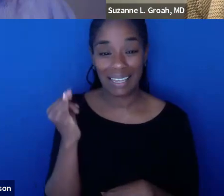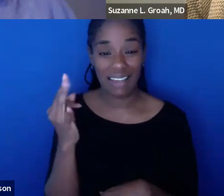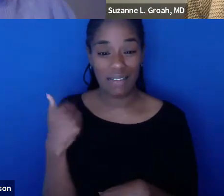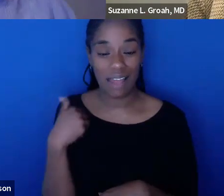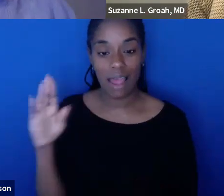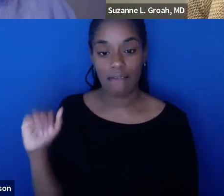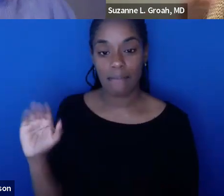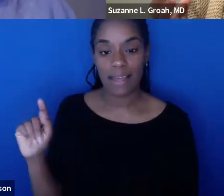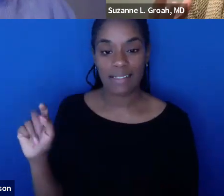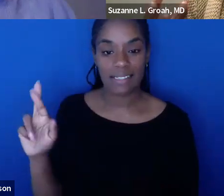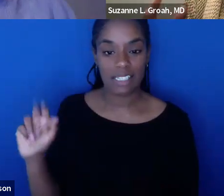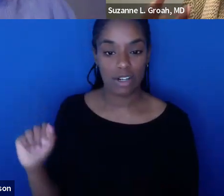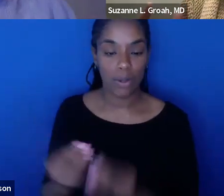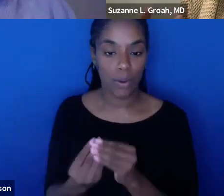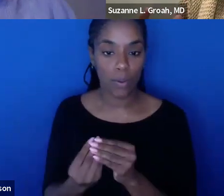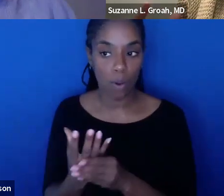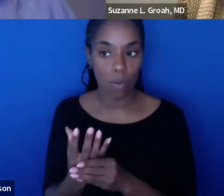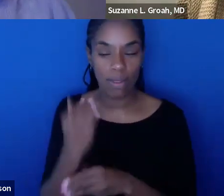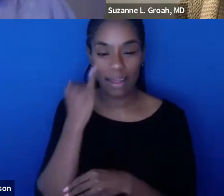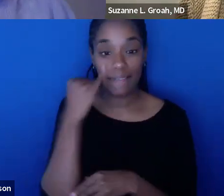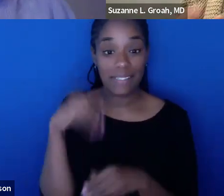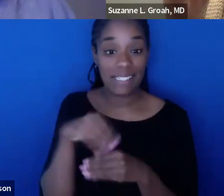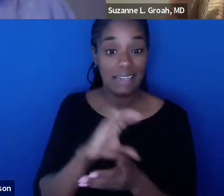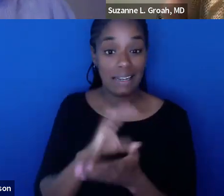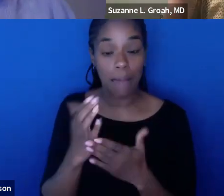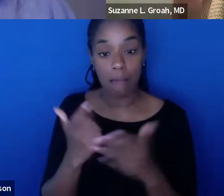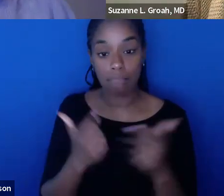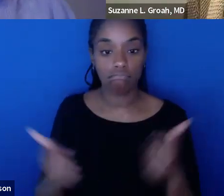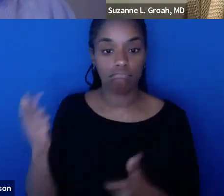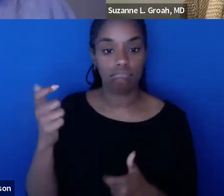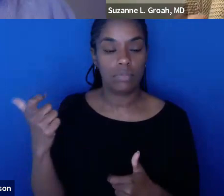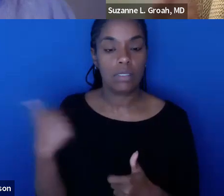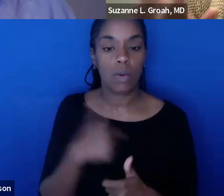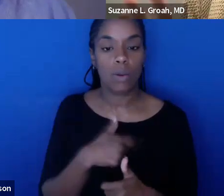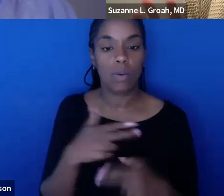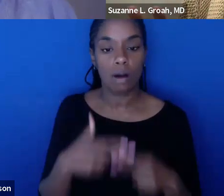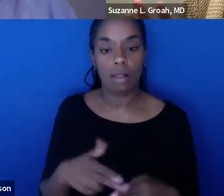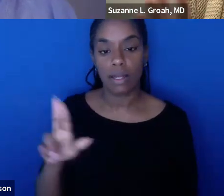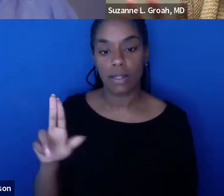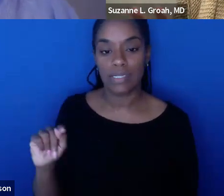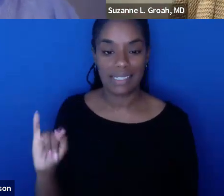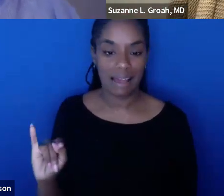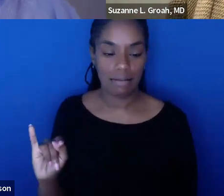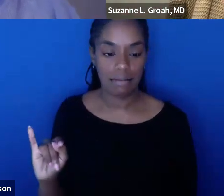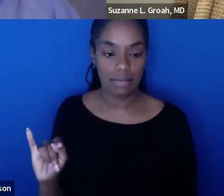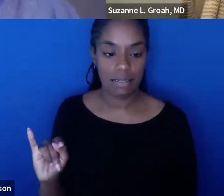there, if it's in an amount great enough that we would call a urinary tract infection even though we're not really sure what that amount is.